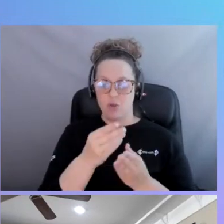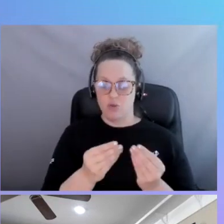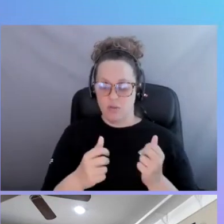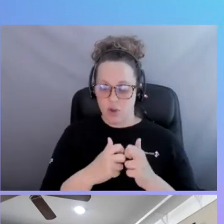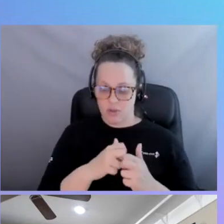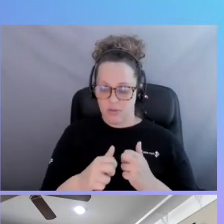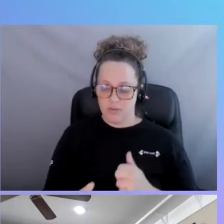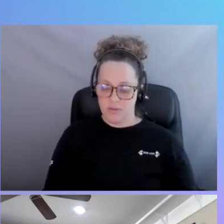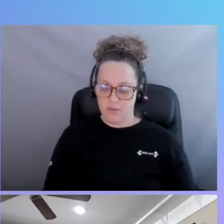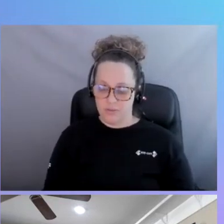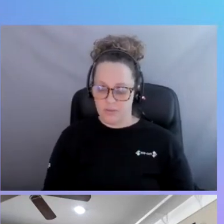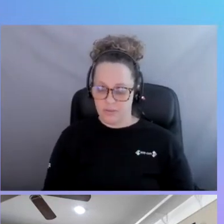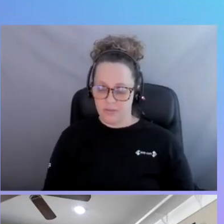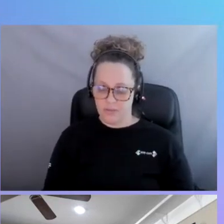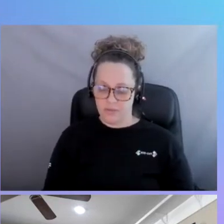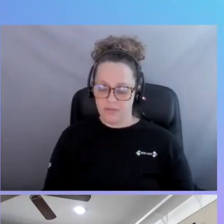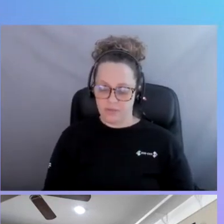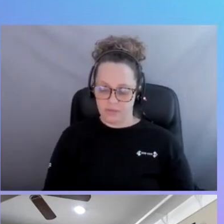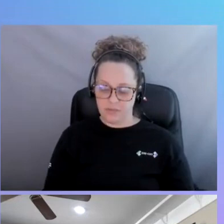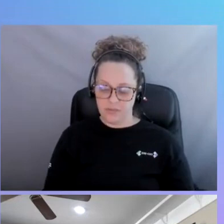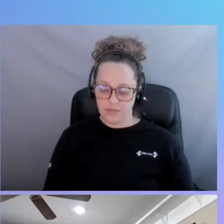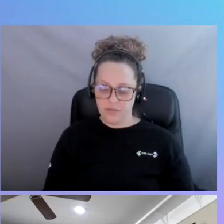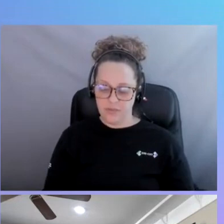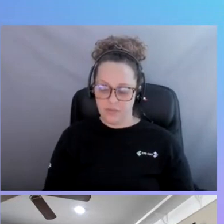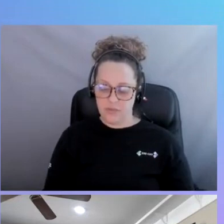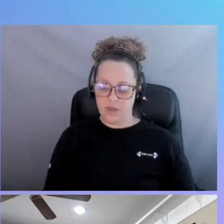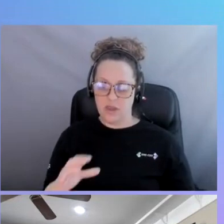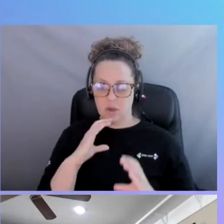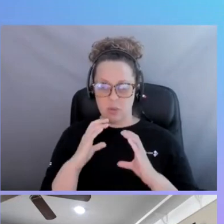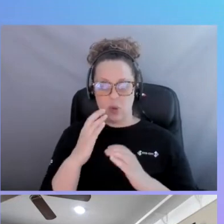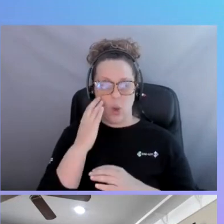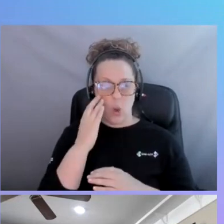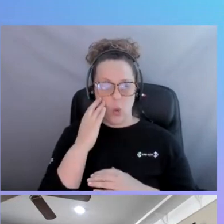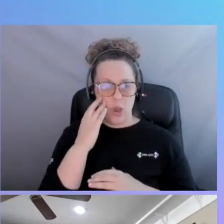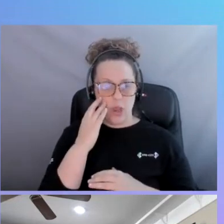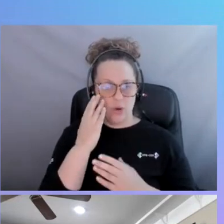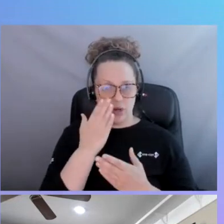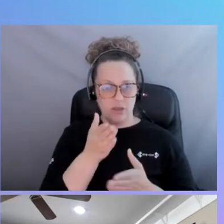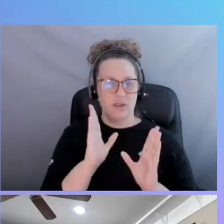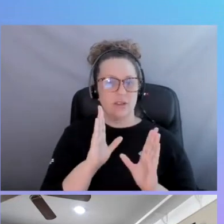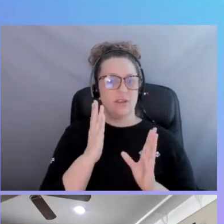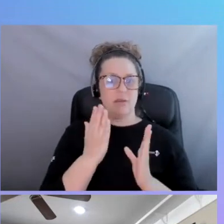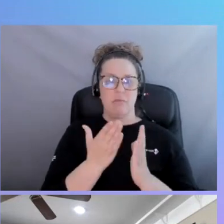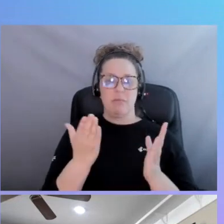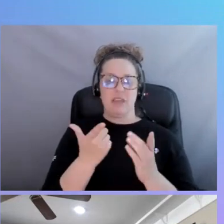. Communication and awareness. One of the biggest things that